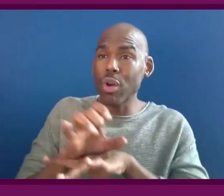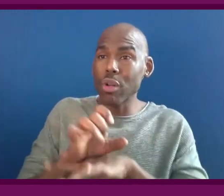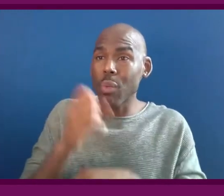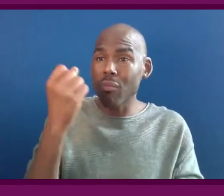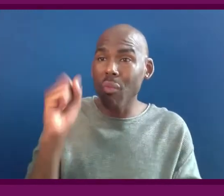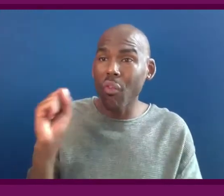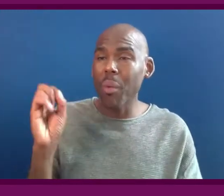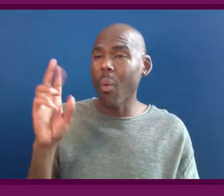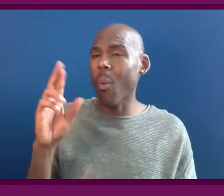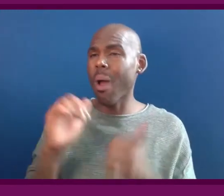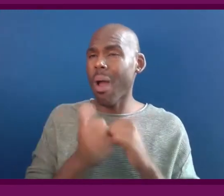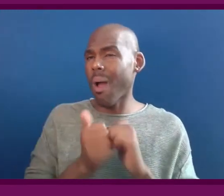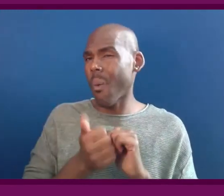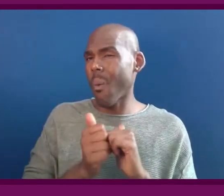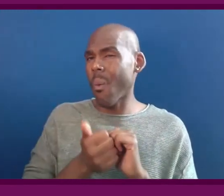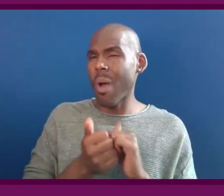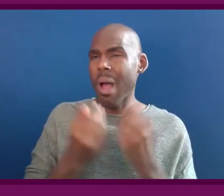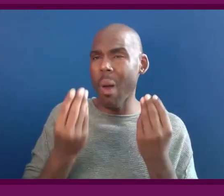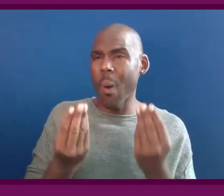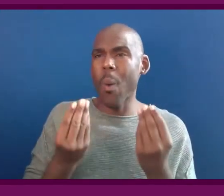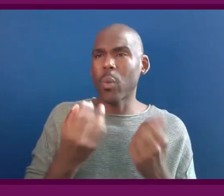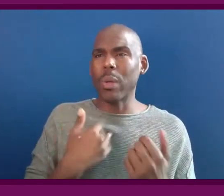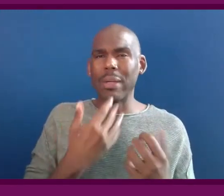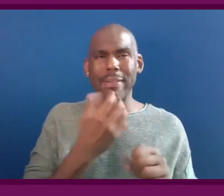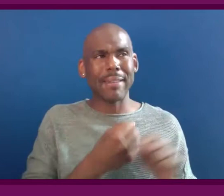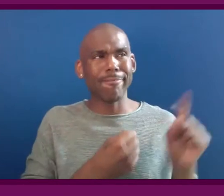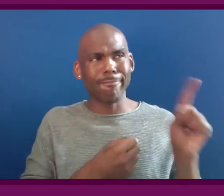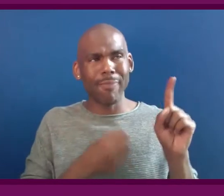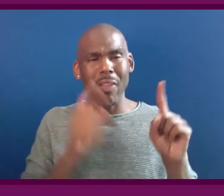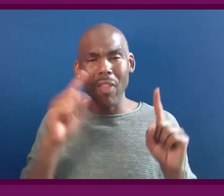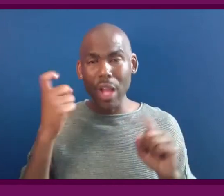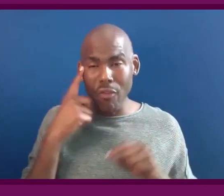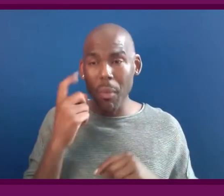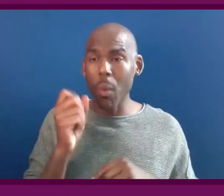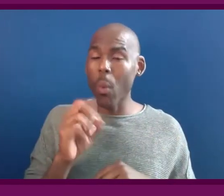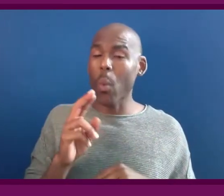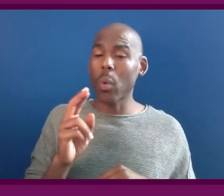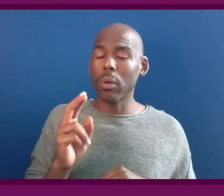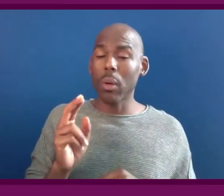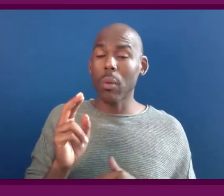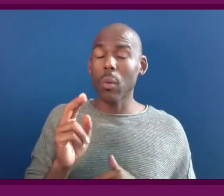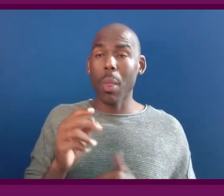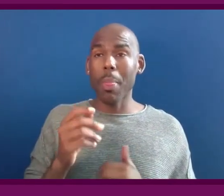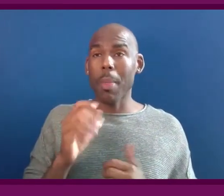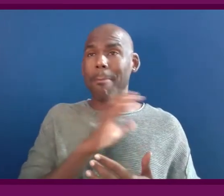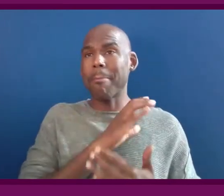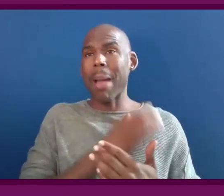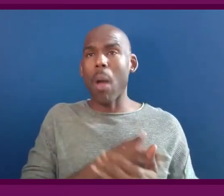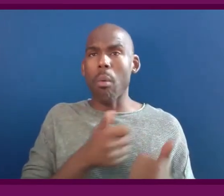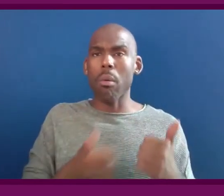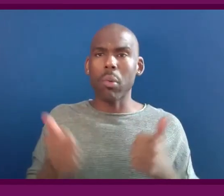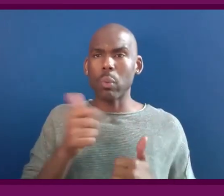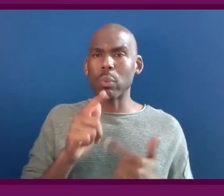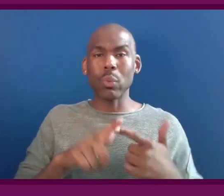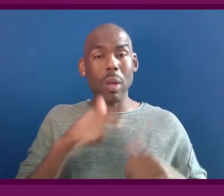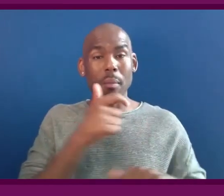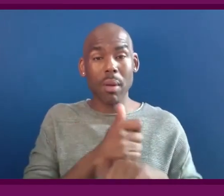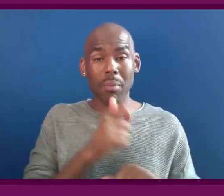How do we get the government and the powers that be to implement these laws?